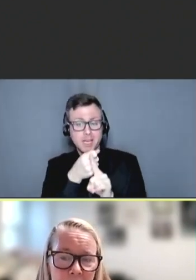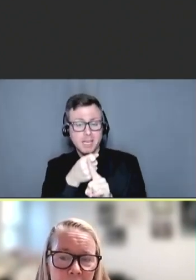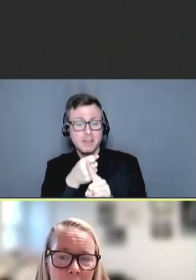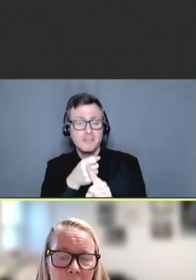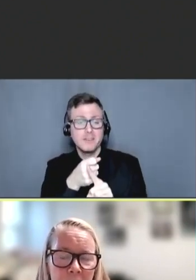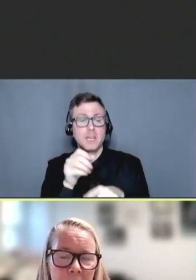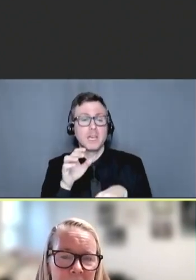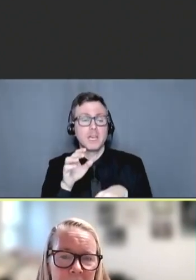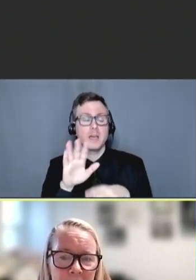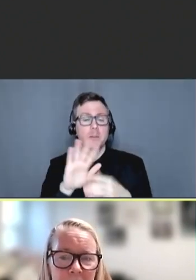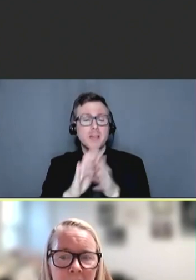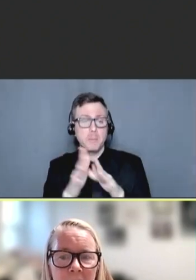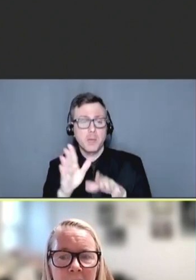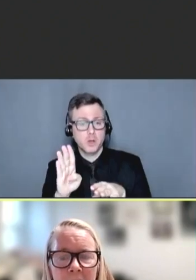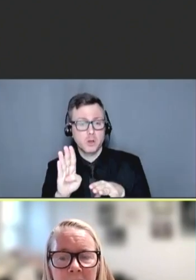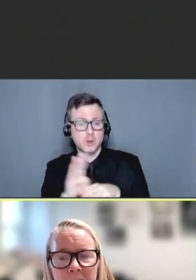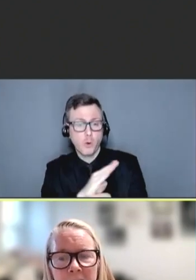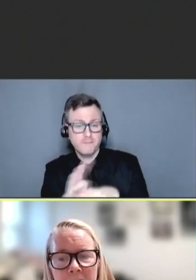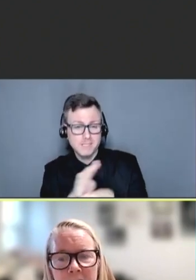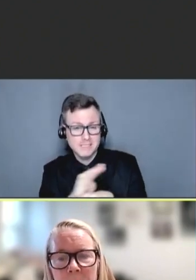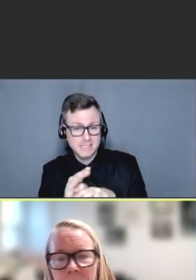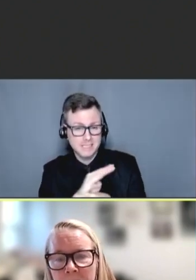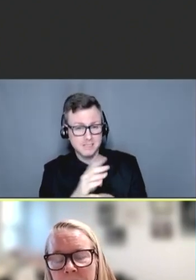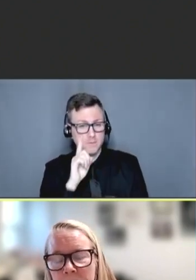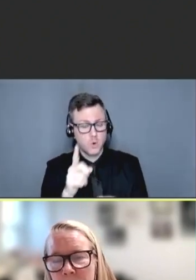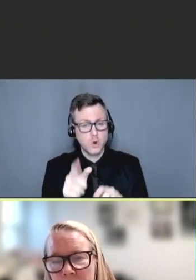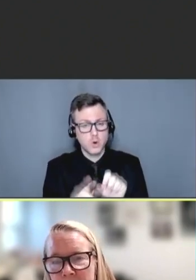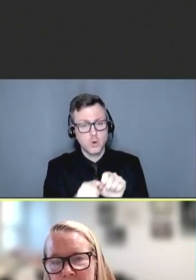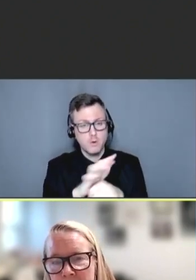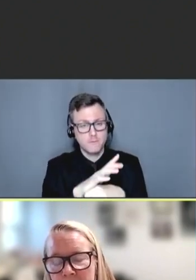of COVID vaccine and the end of the public health emergency.